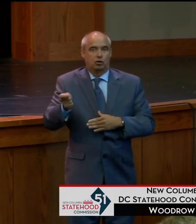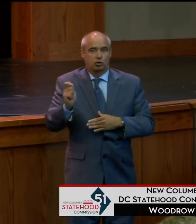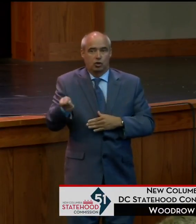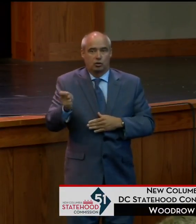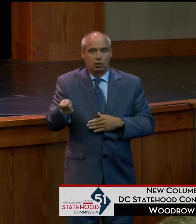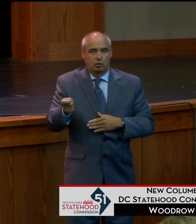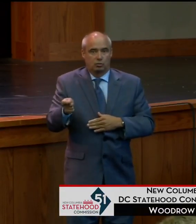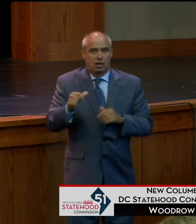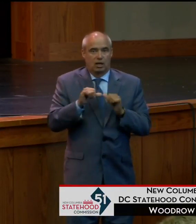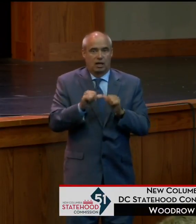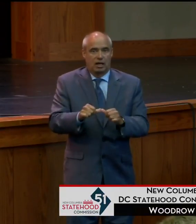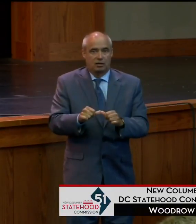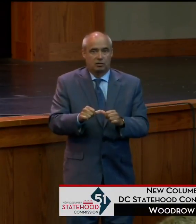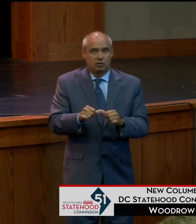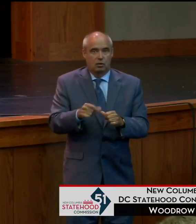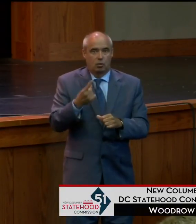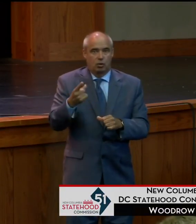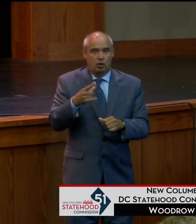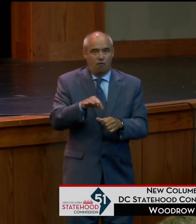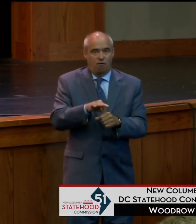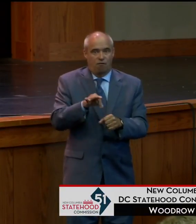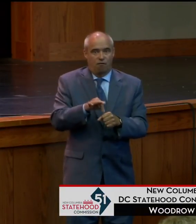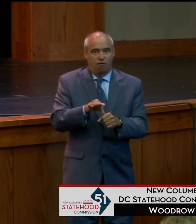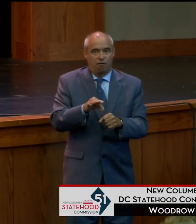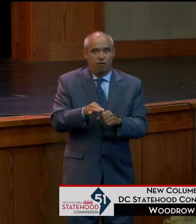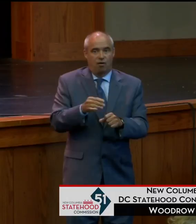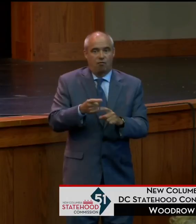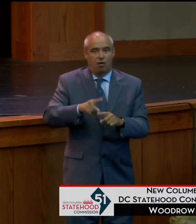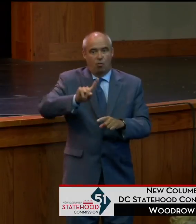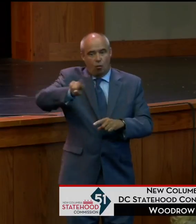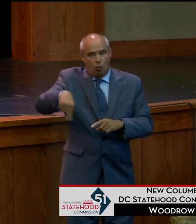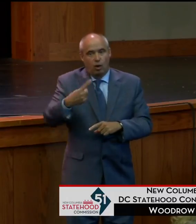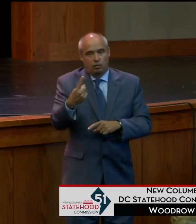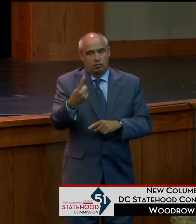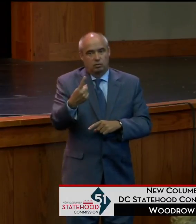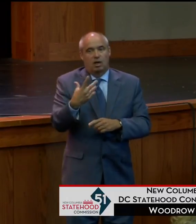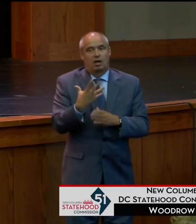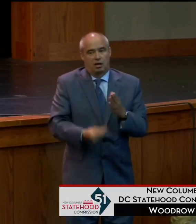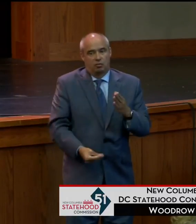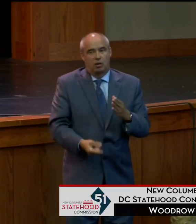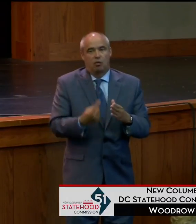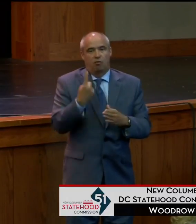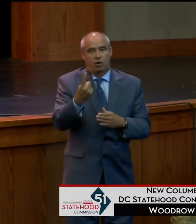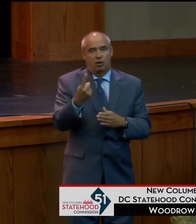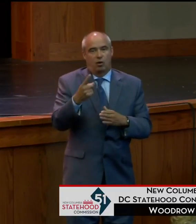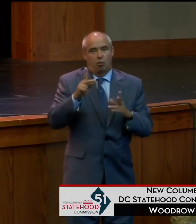EVERY JUDGE LACKS ONE THING. A VOTE FOR A SINGLE D.C. -- VOTING PERSON IN CONGRESS.